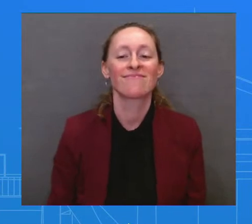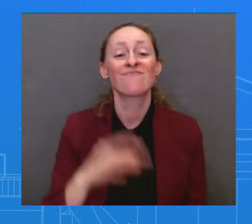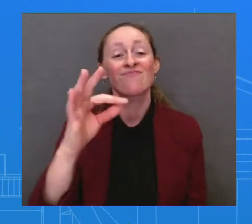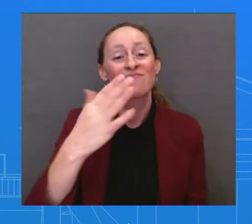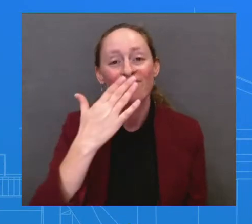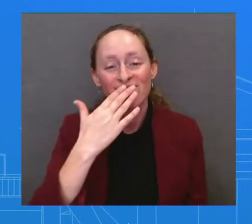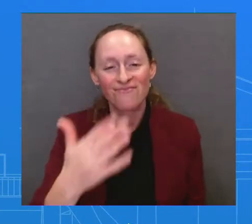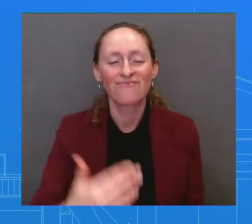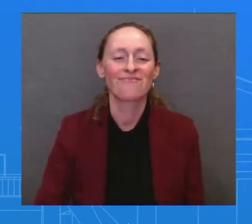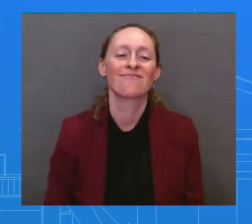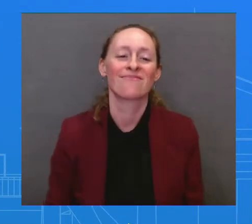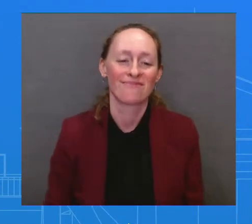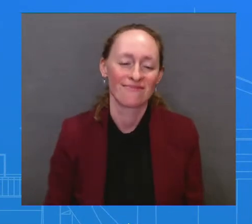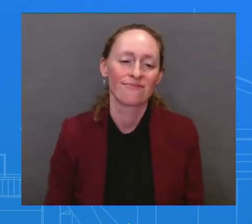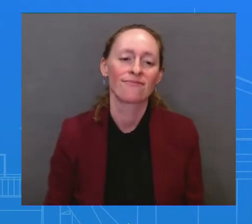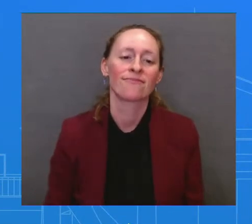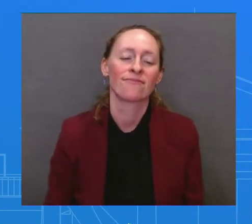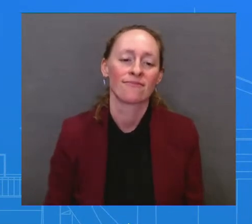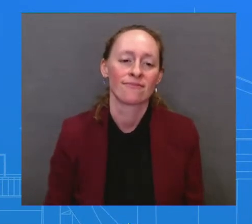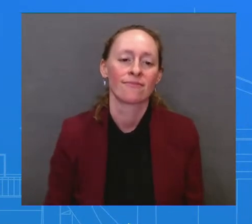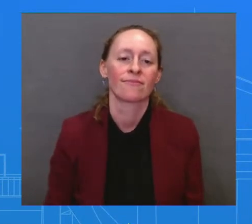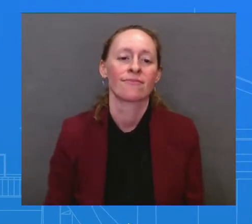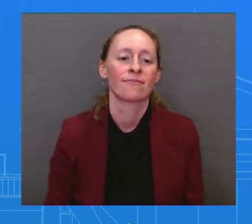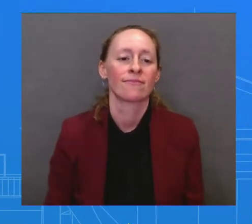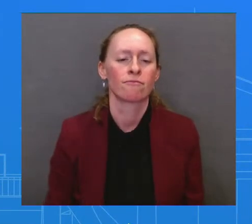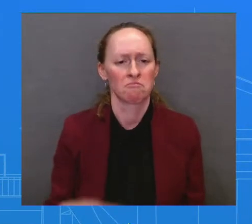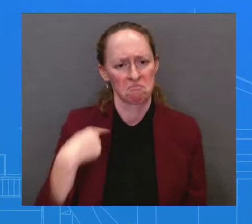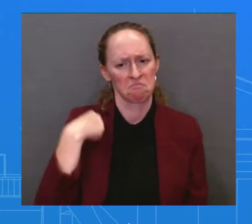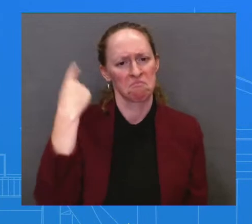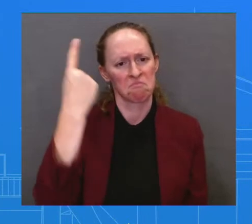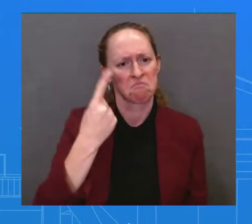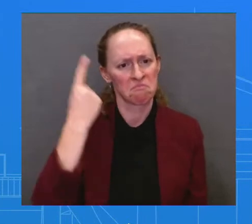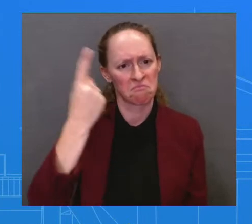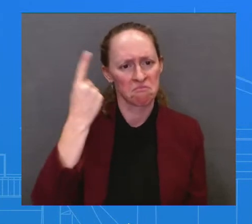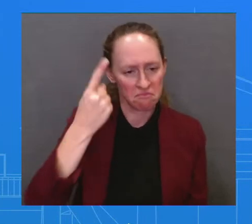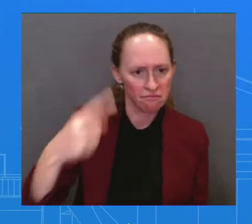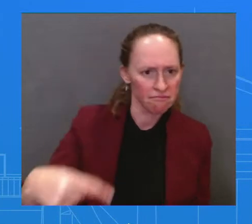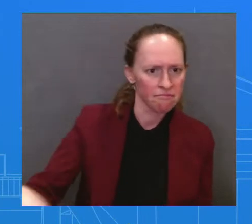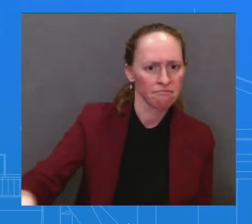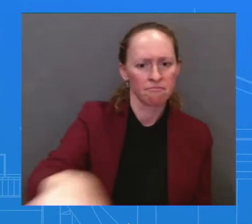every part of the 10-part peace formulation that President Zelenskyy is promoting?